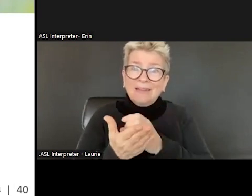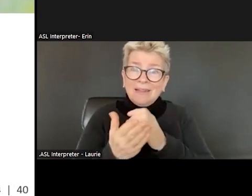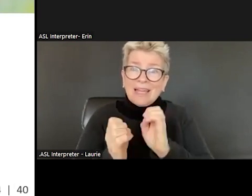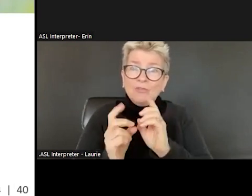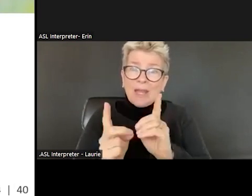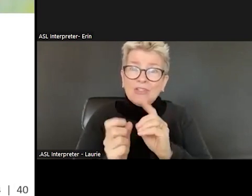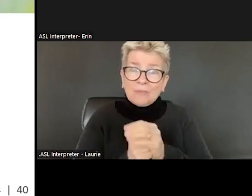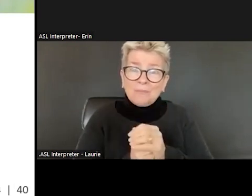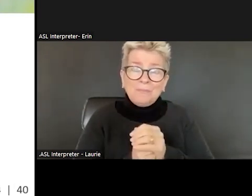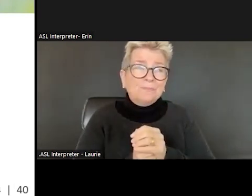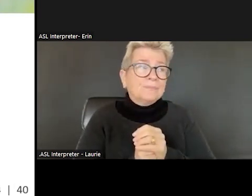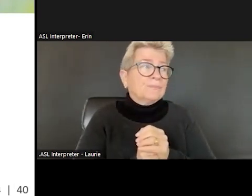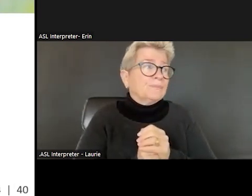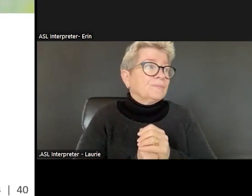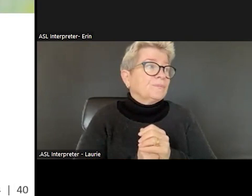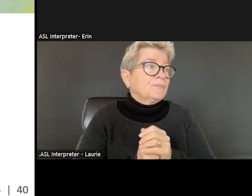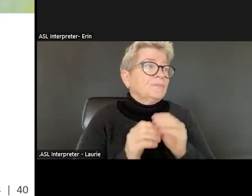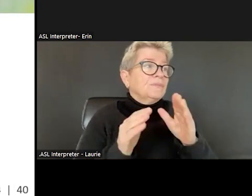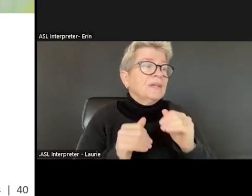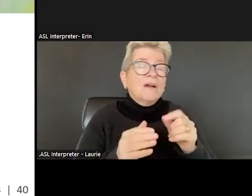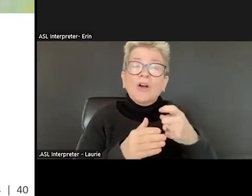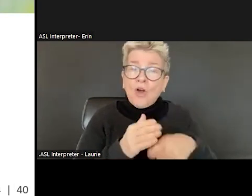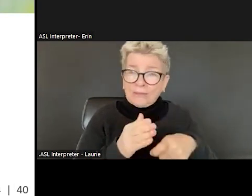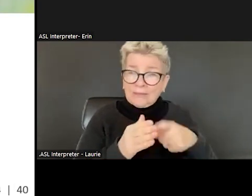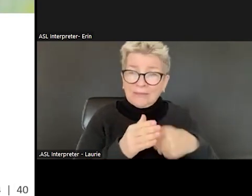Now I'm going to talk a little bit about the costs. I wouldn't be an economist if